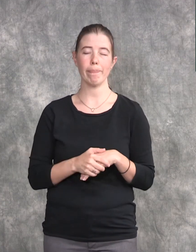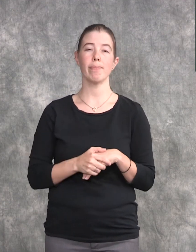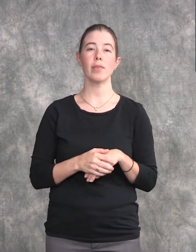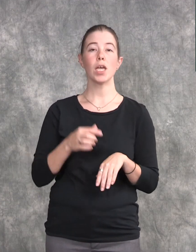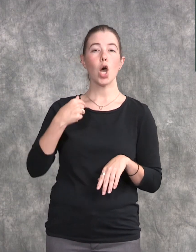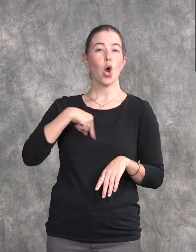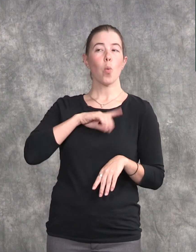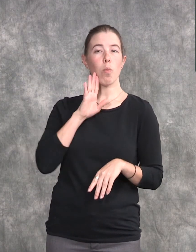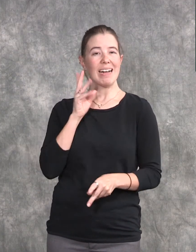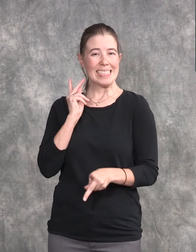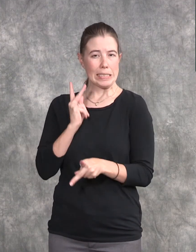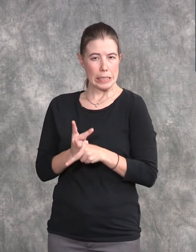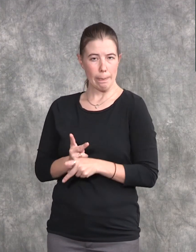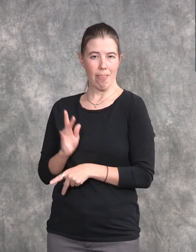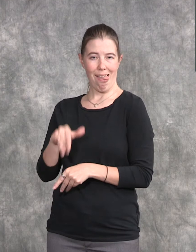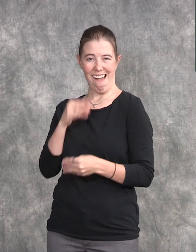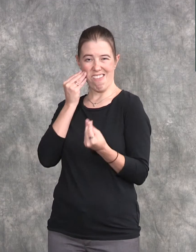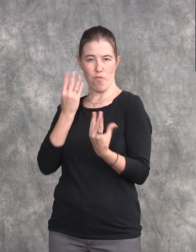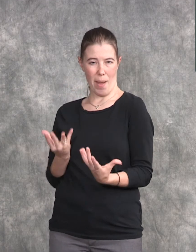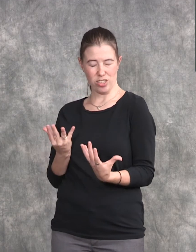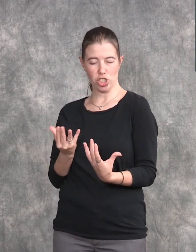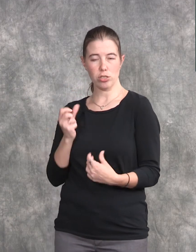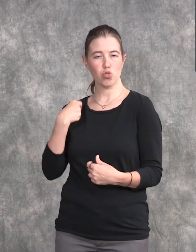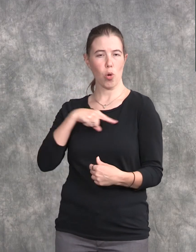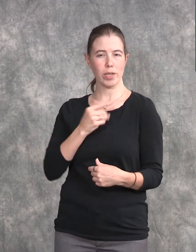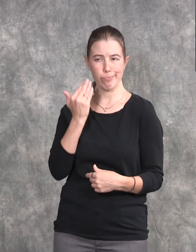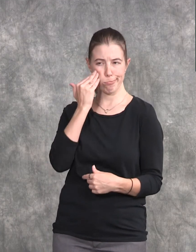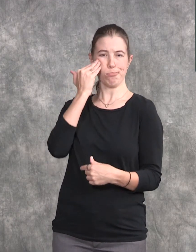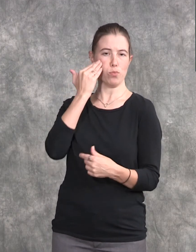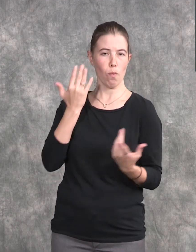and what's going on. We will keep that information so we